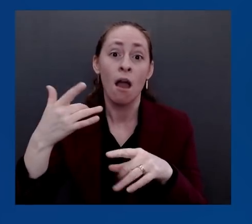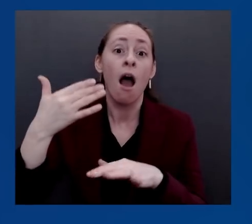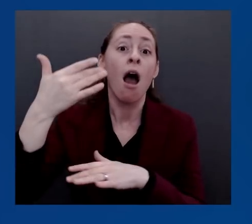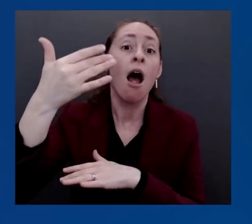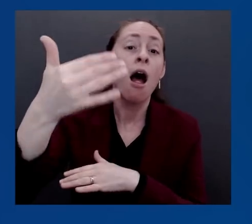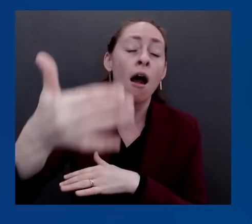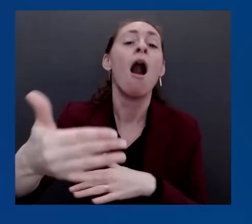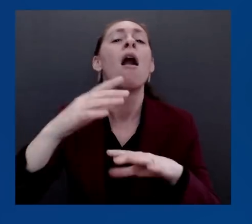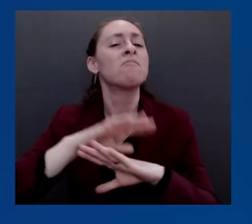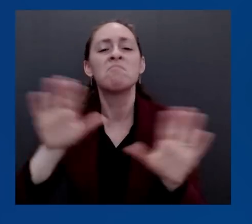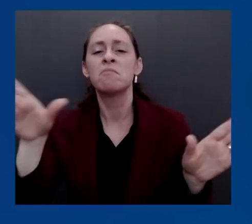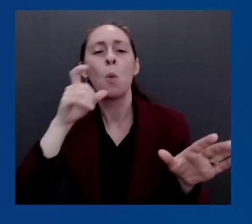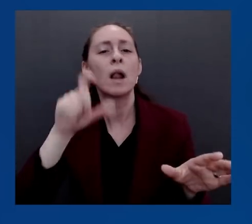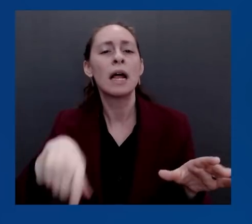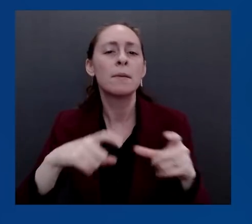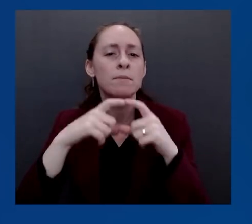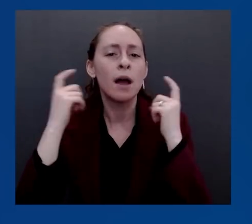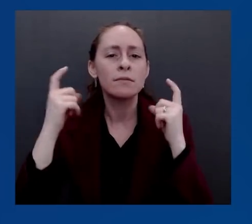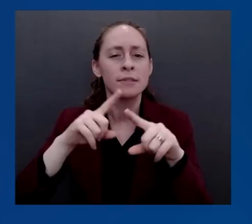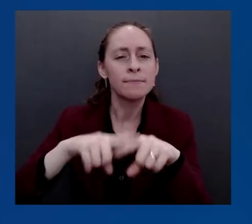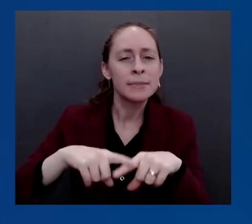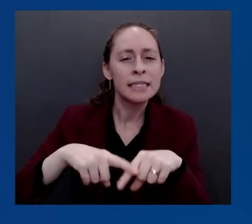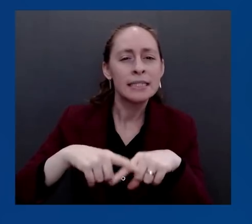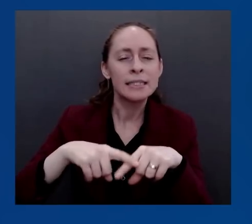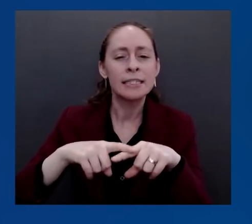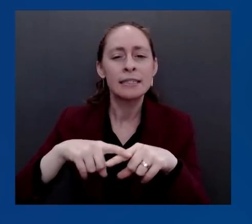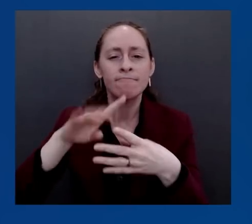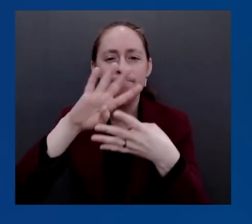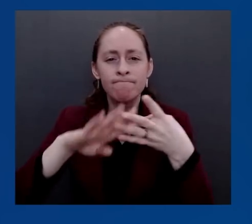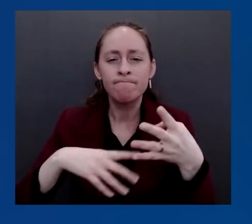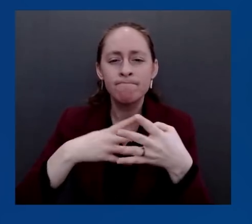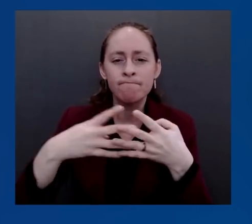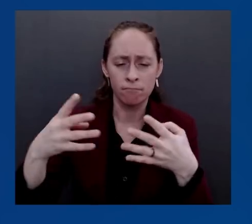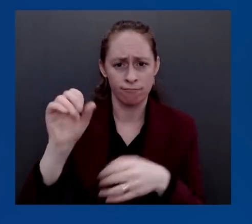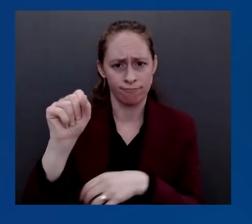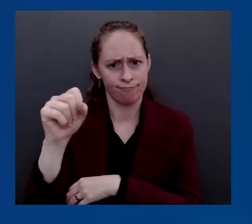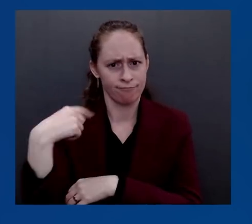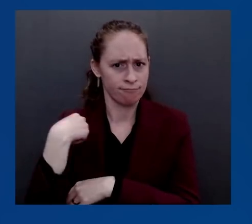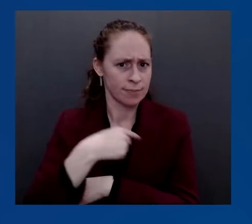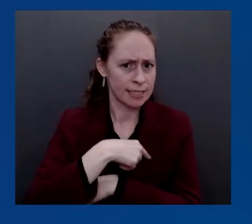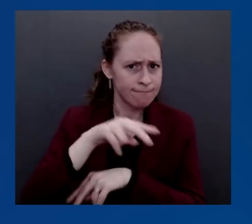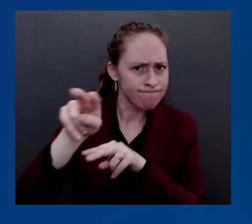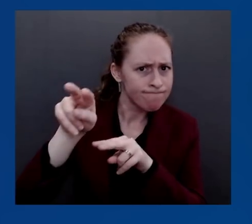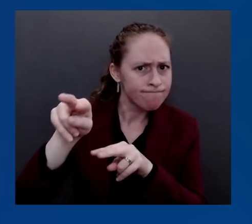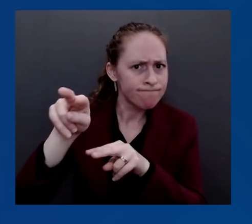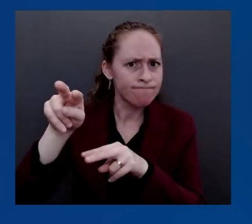and hospital capacity. And we anticipate that many of these will intersect in terms of timing.